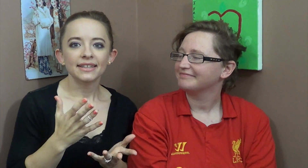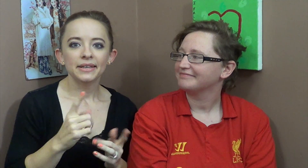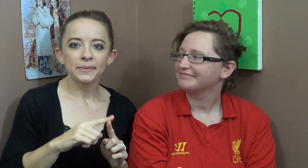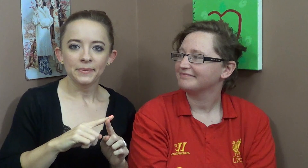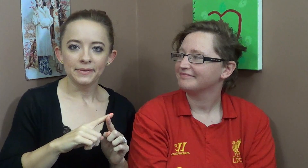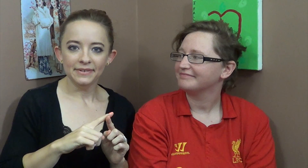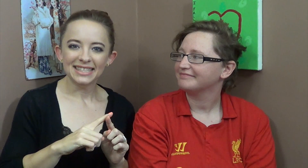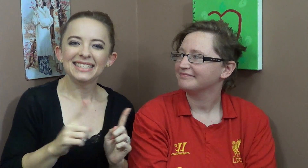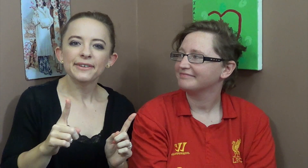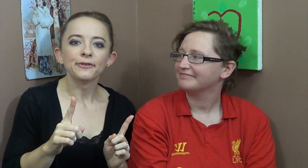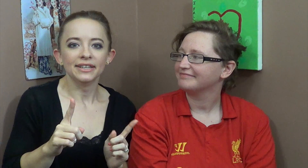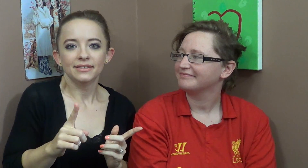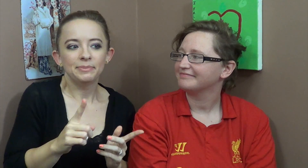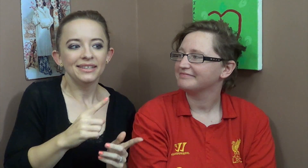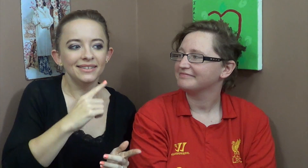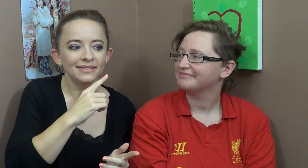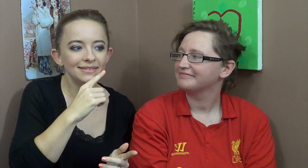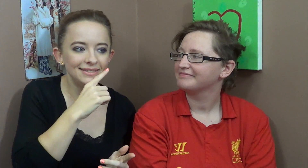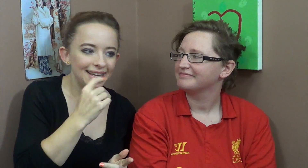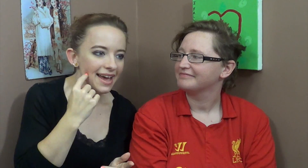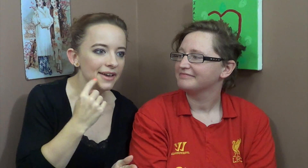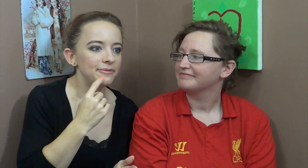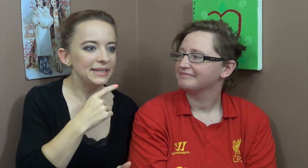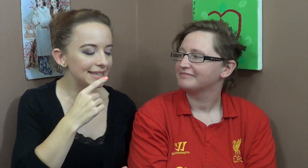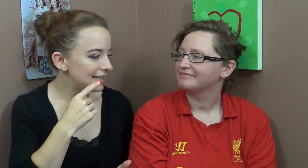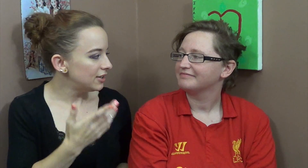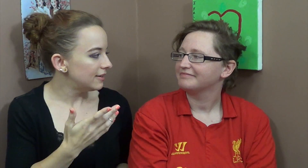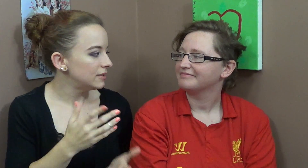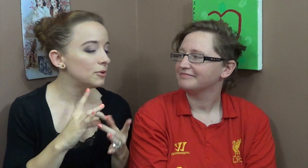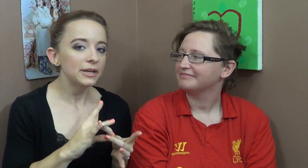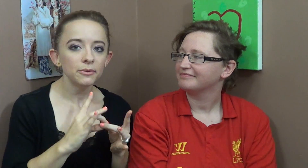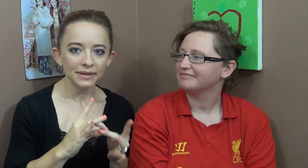obviously it's different being Deaf, being hearing.